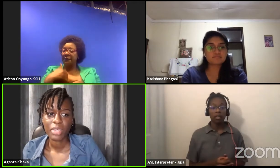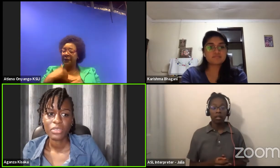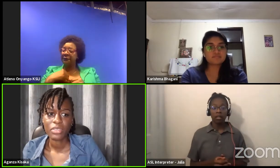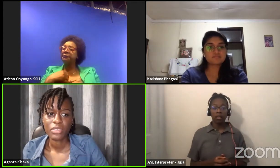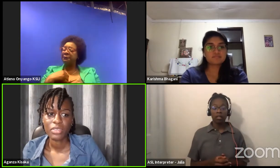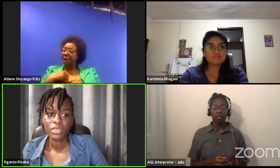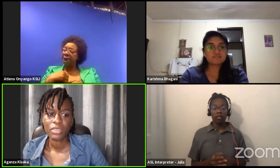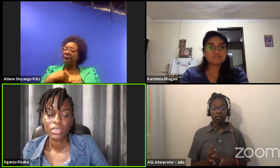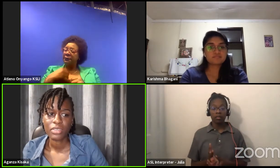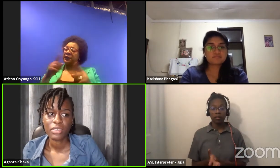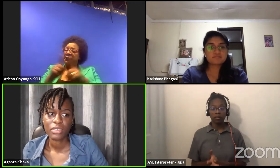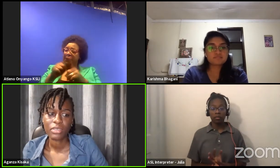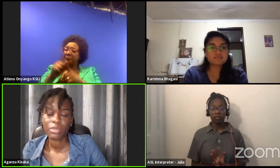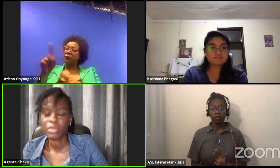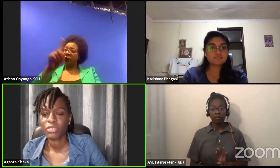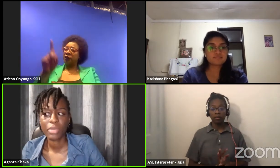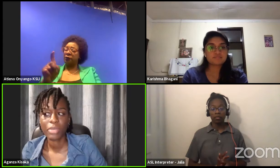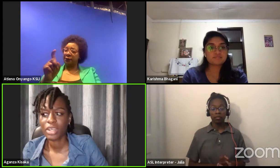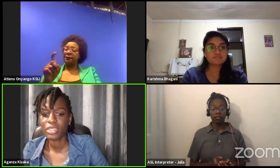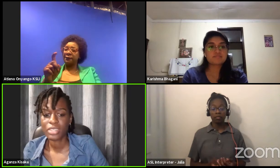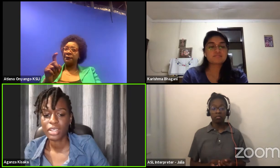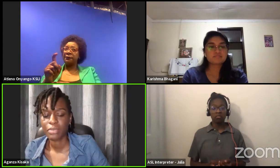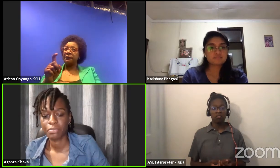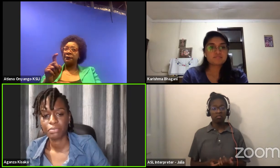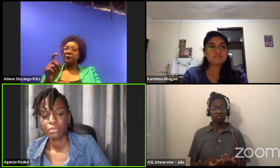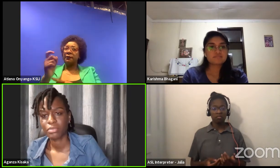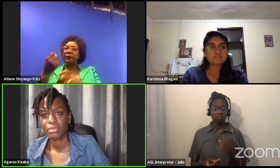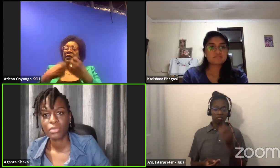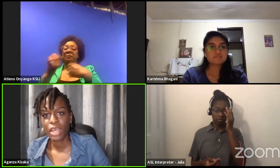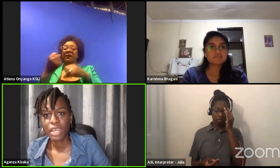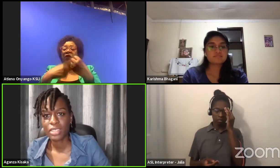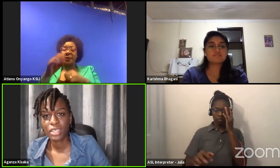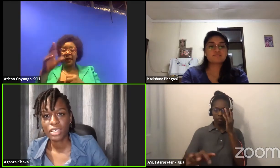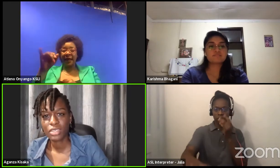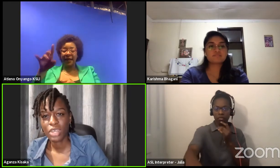about performing arts, acting and drama.